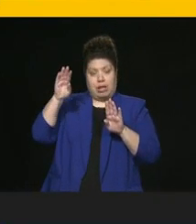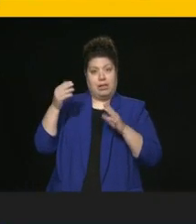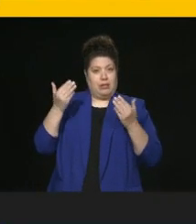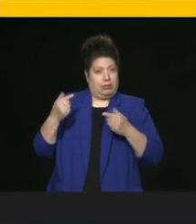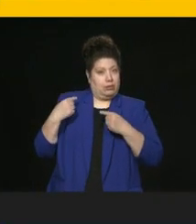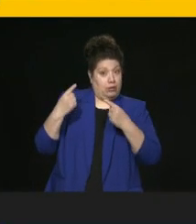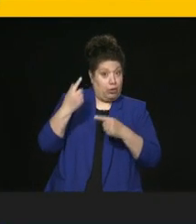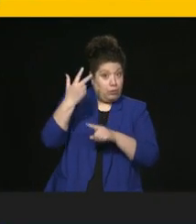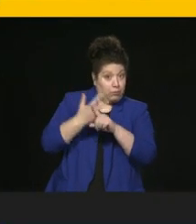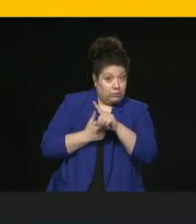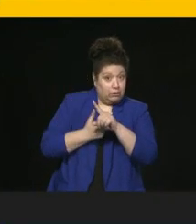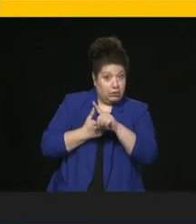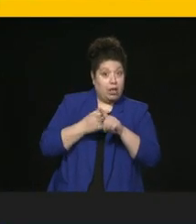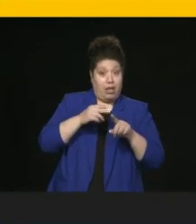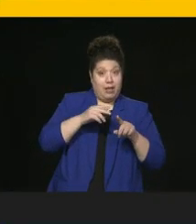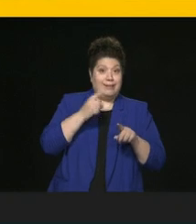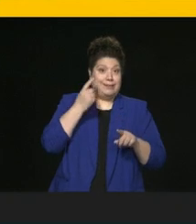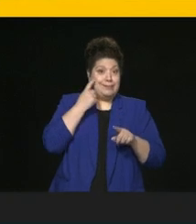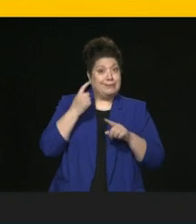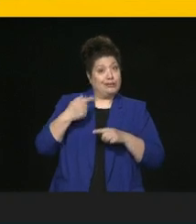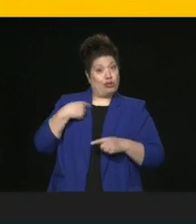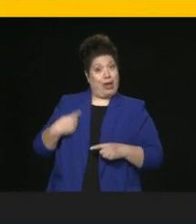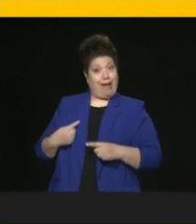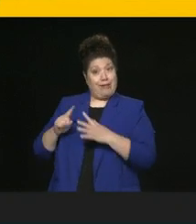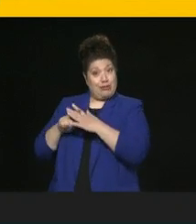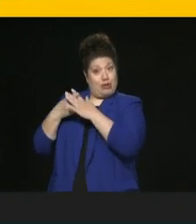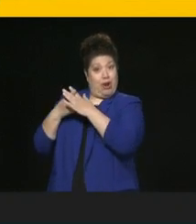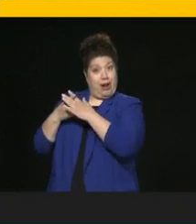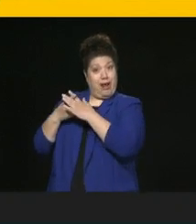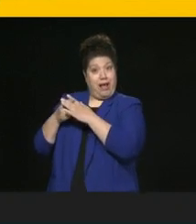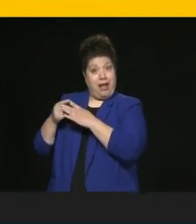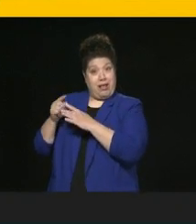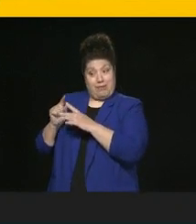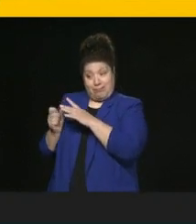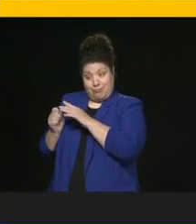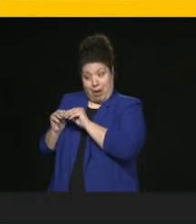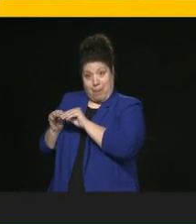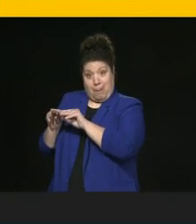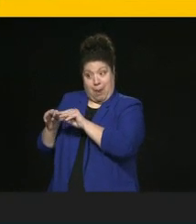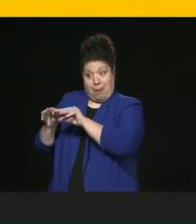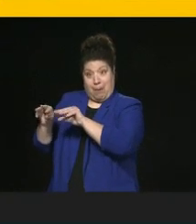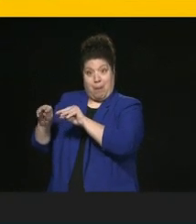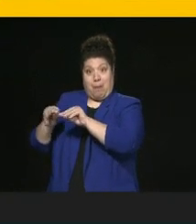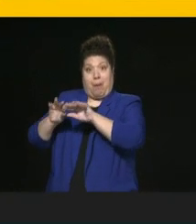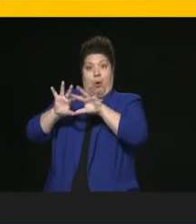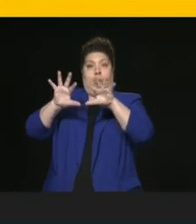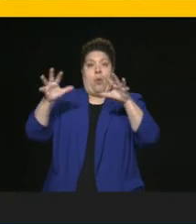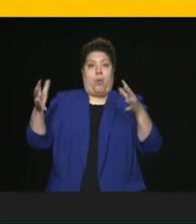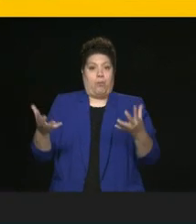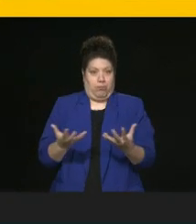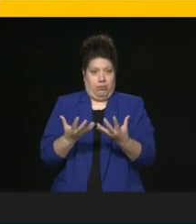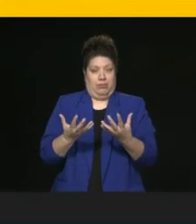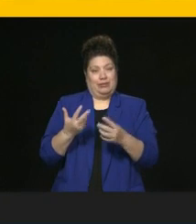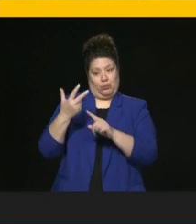IT'S TAKEN JUST OVER THREE MONTHS FOR THE FIRST CLUSTER OF COVID-19 CASES IN CHINA TO SPREAD GLOBALLY AND ESTABLISH A